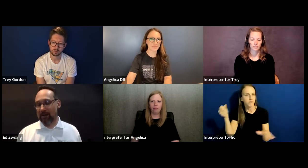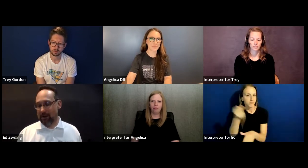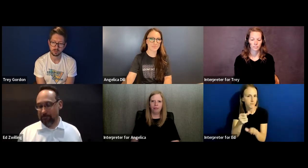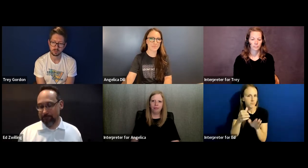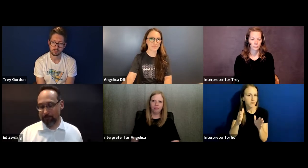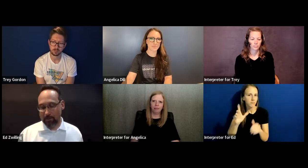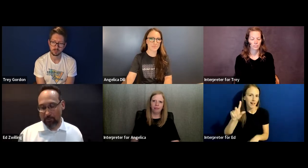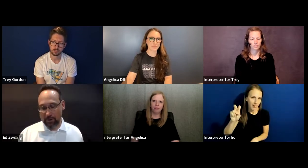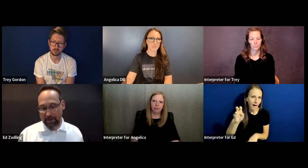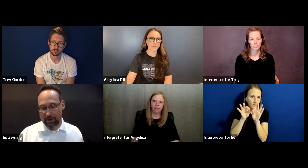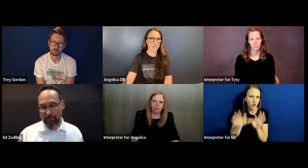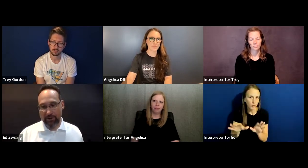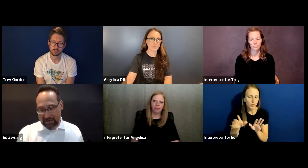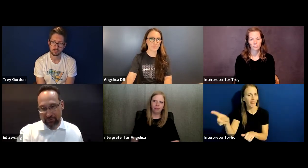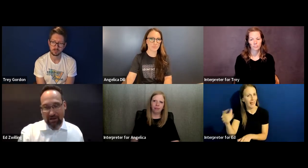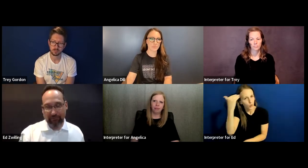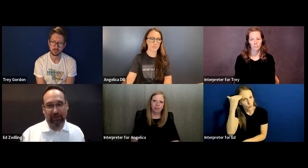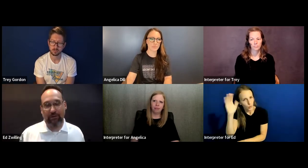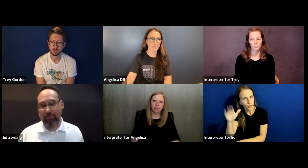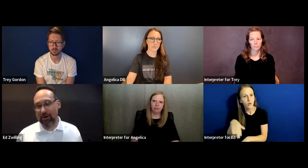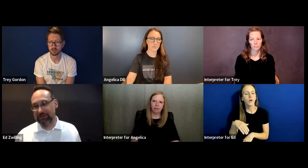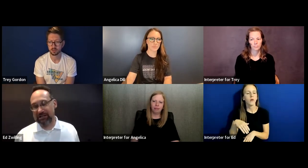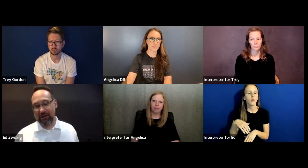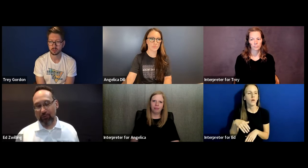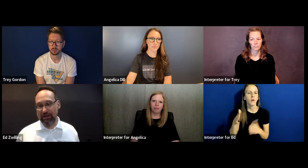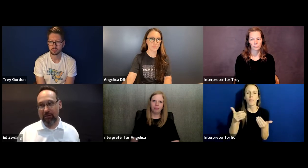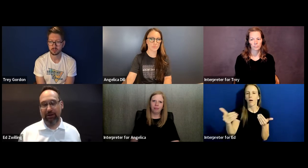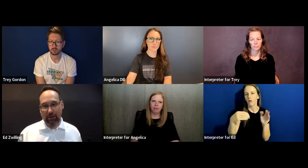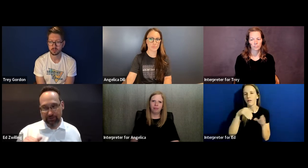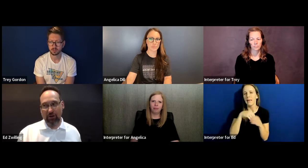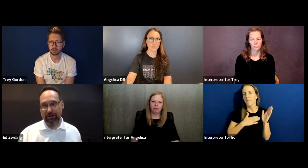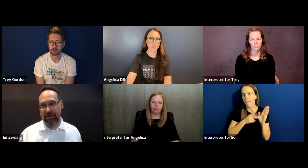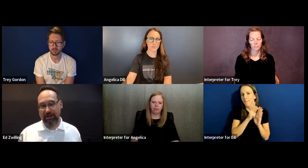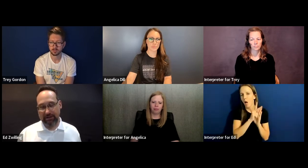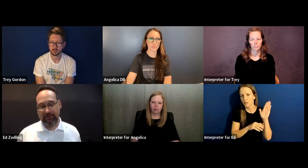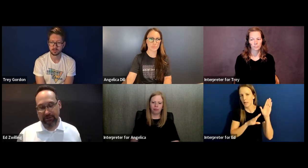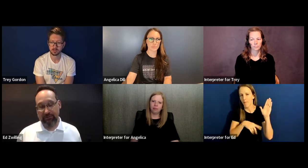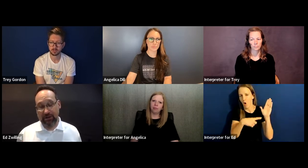um but uh but i do have later on that policy i stopped reading it but it goes on and it's very